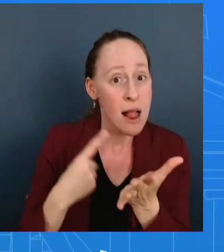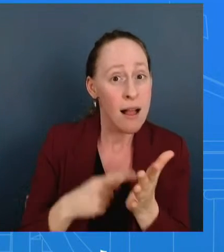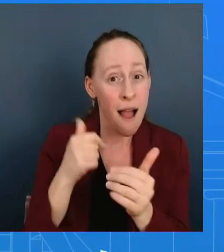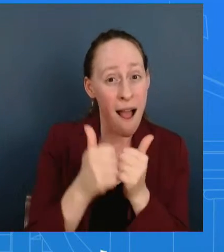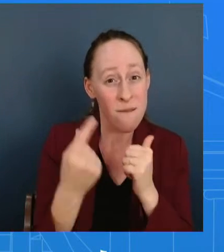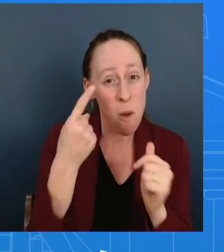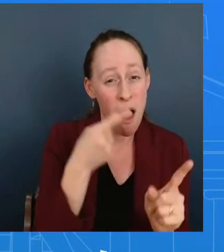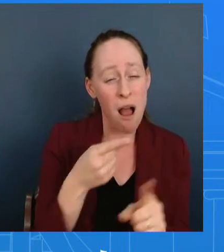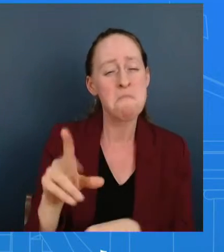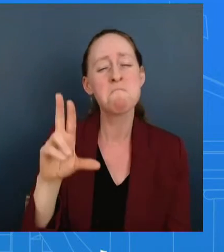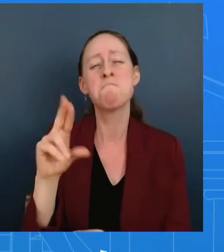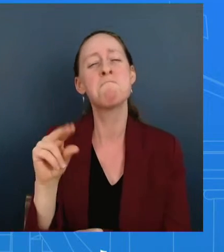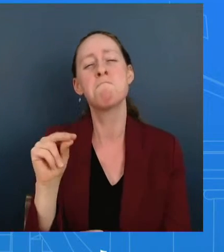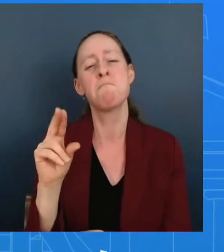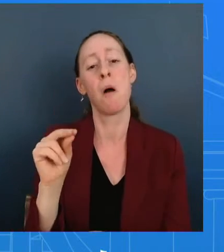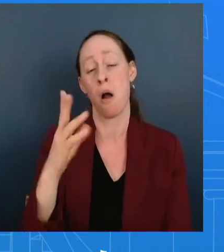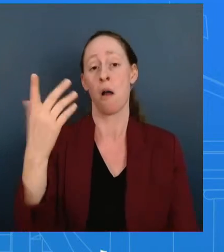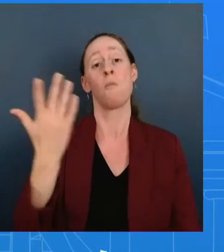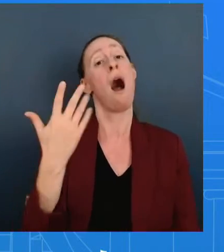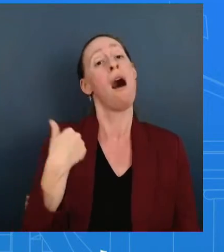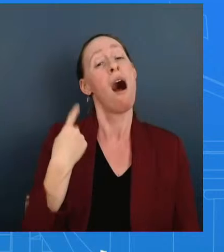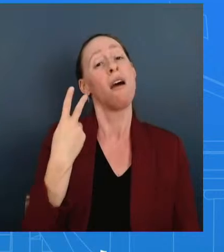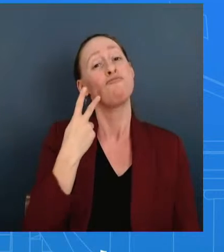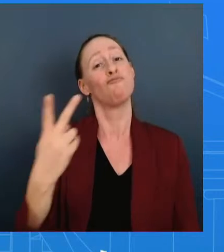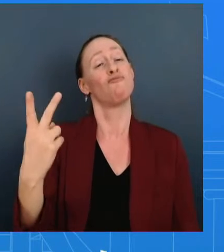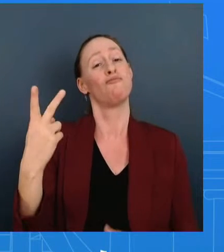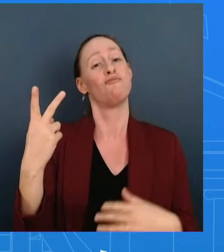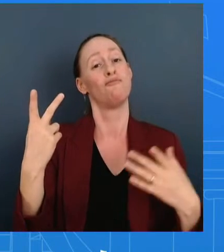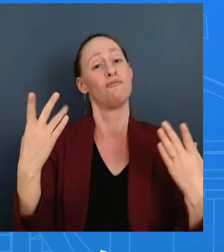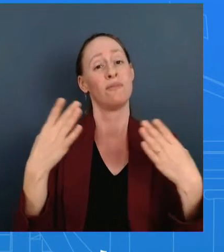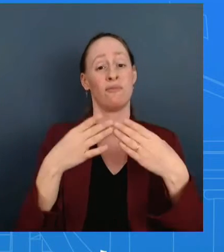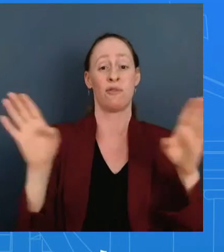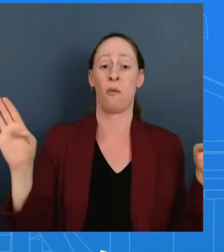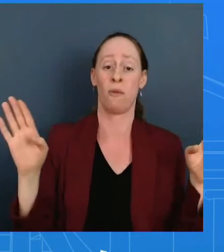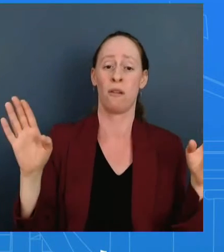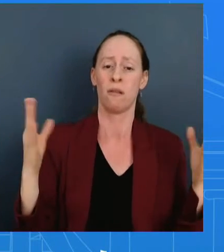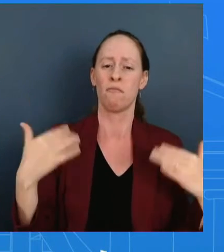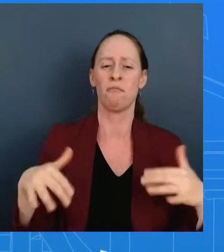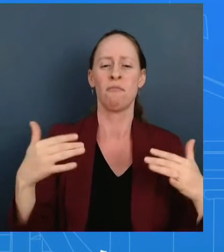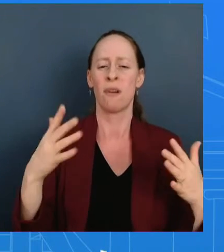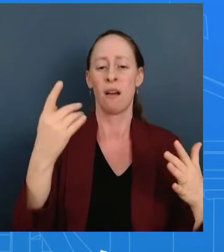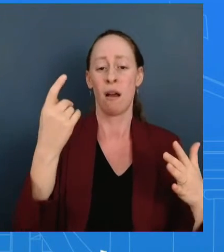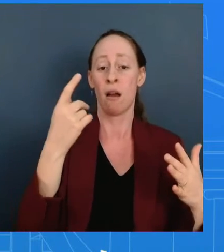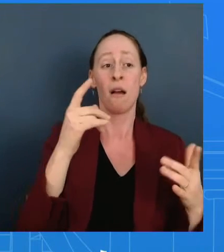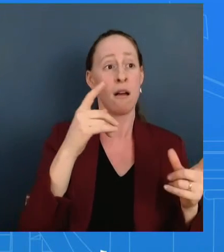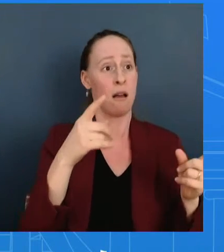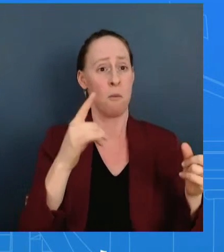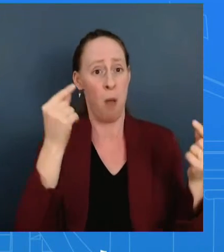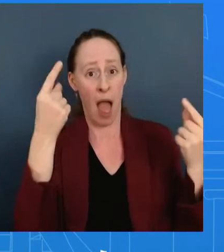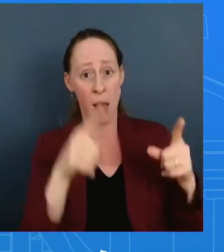is not reflective of the man and the leader and the commander-in-chief that I have spent many, many hours with over the last two